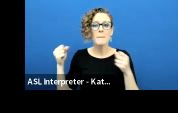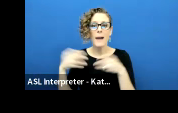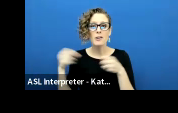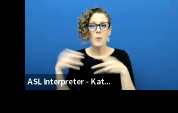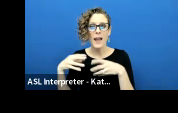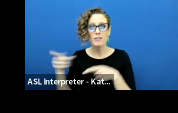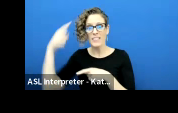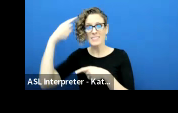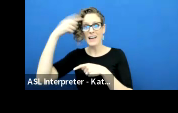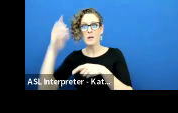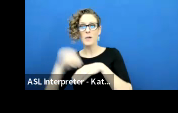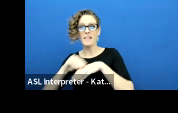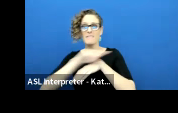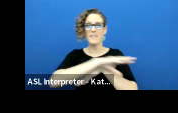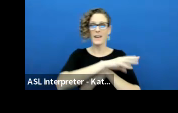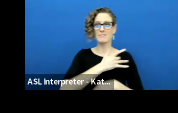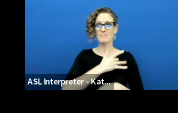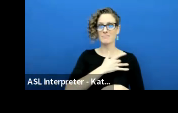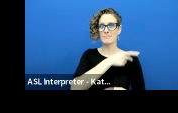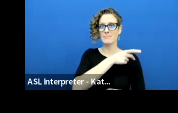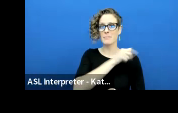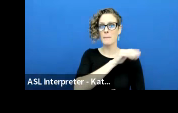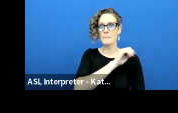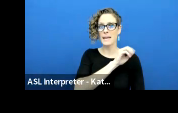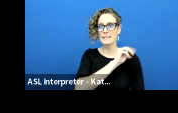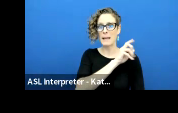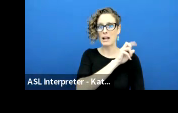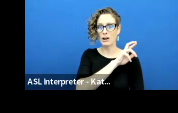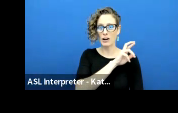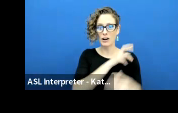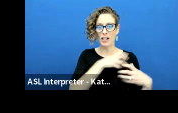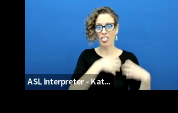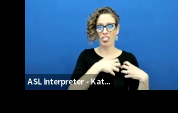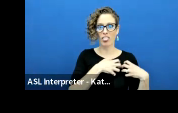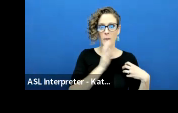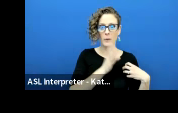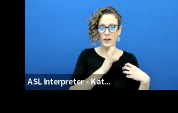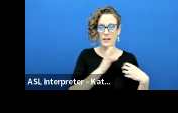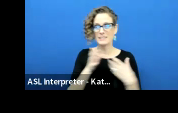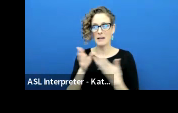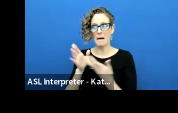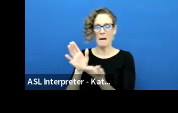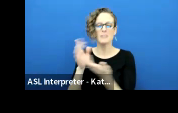to affect people's pacemakers and so it's uh it's just understanding whether others in the